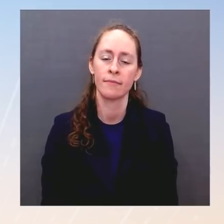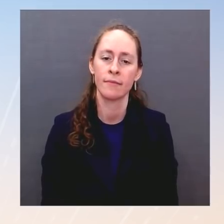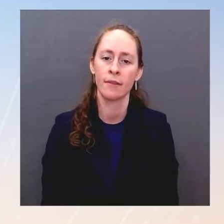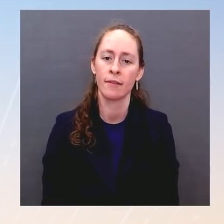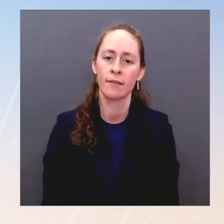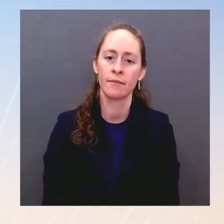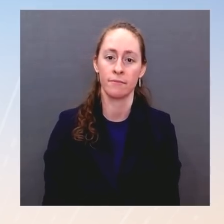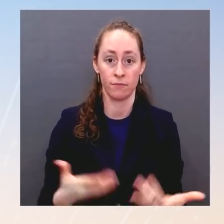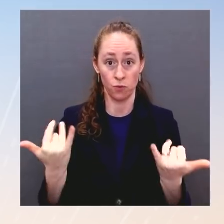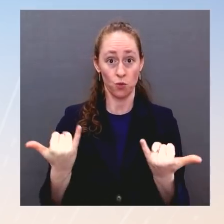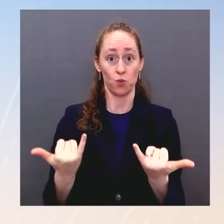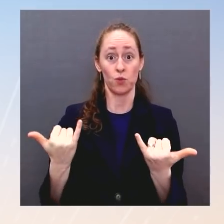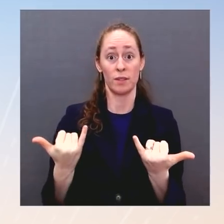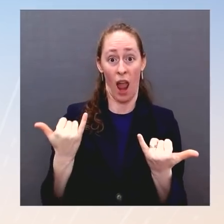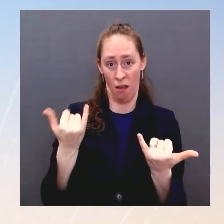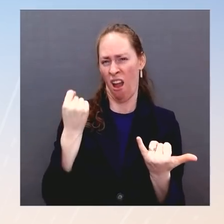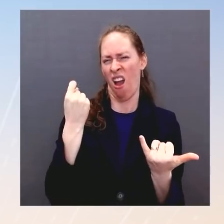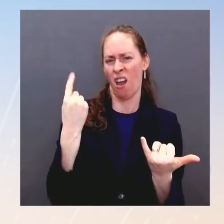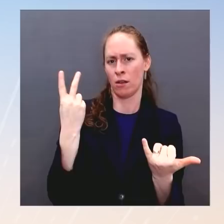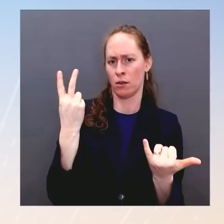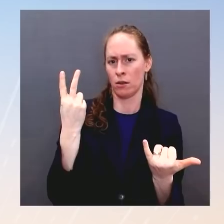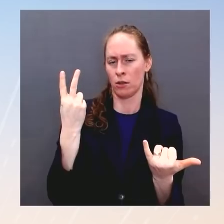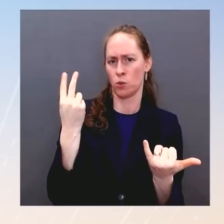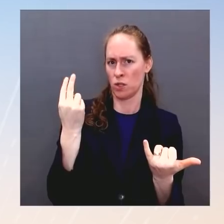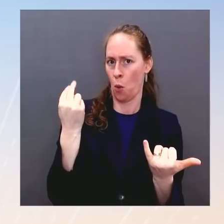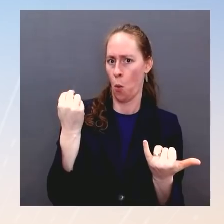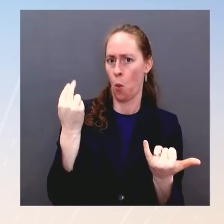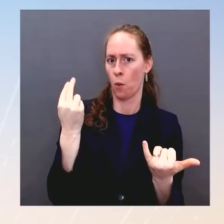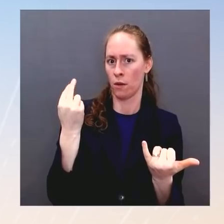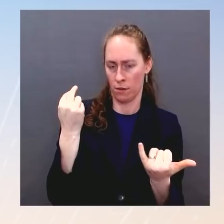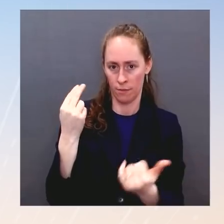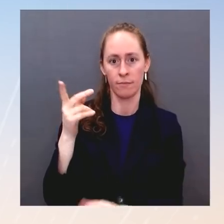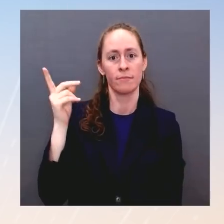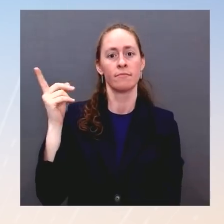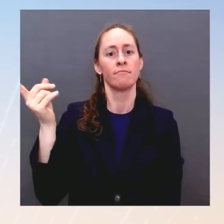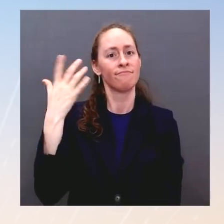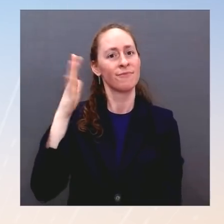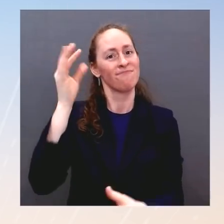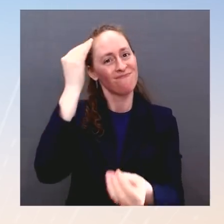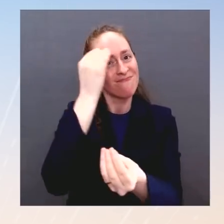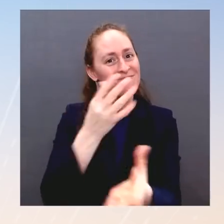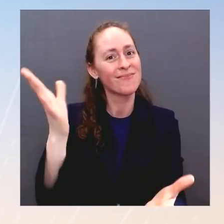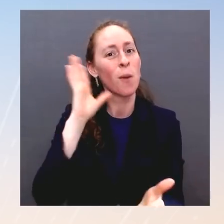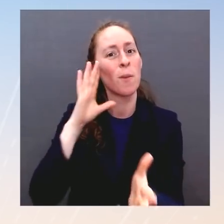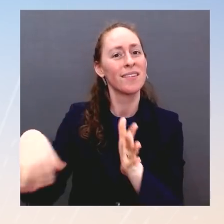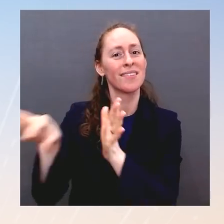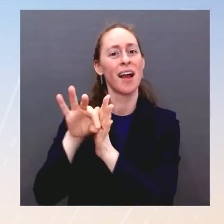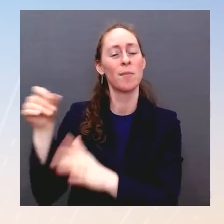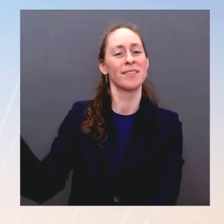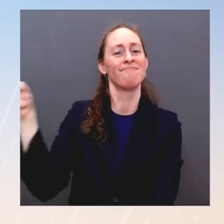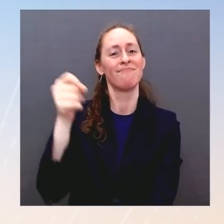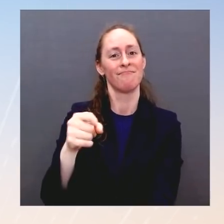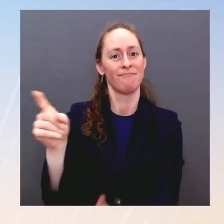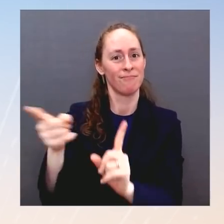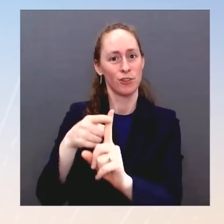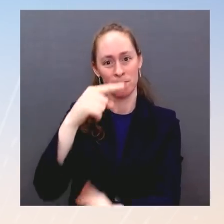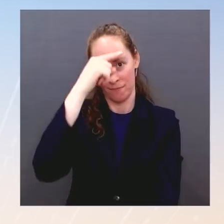a Black woman to the Supreme Court. Did he factor the timing of that into his decision to announce it today? Ms. Psaki: No.